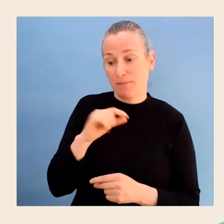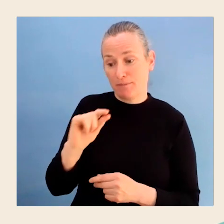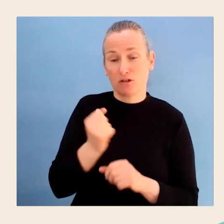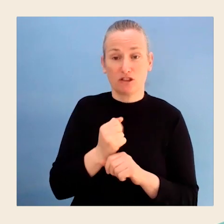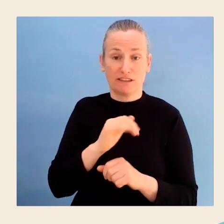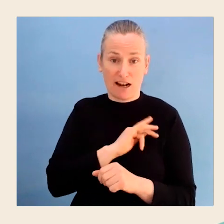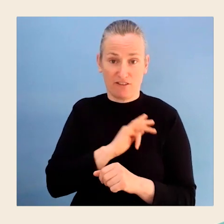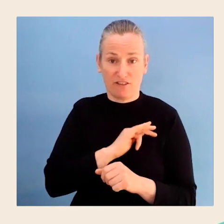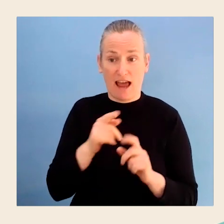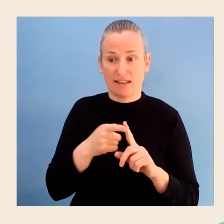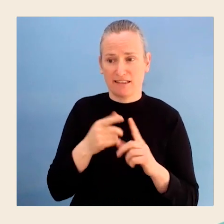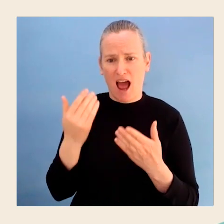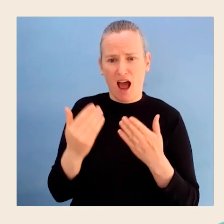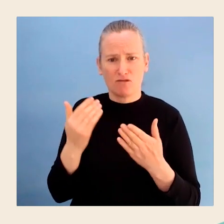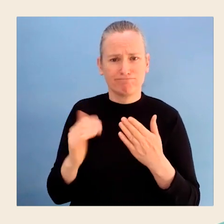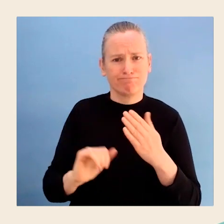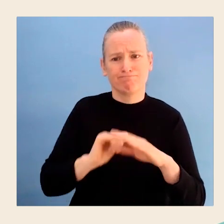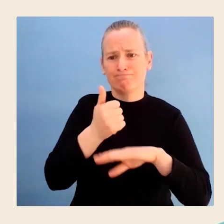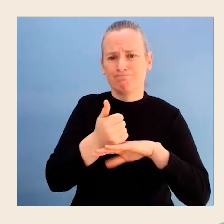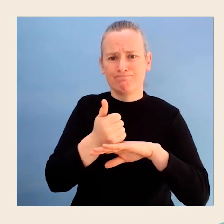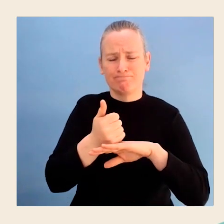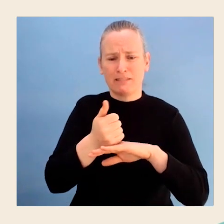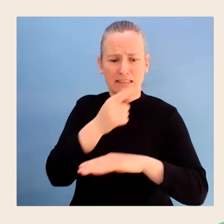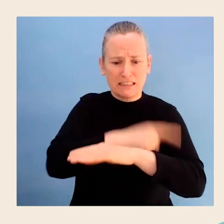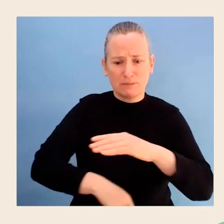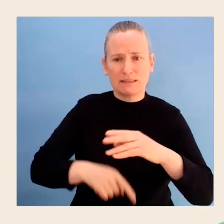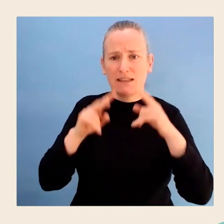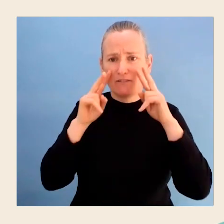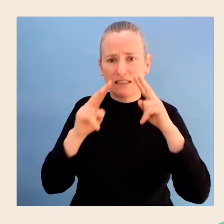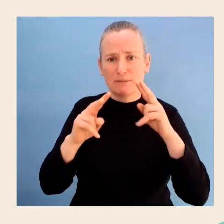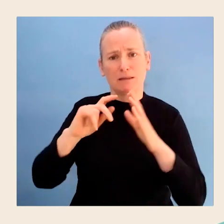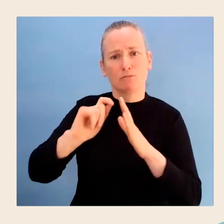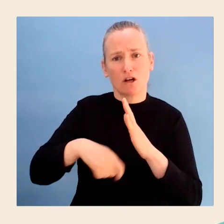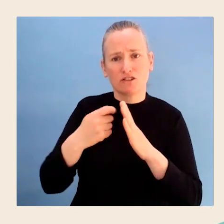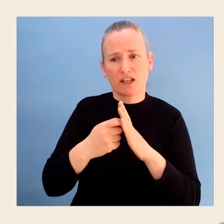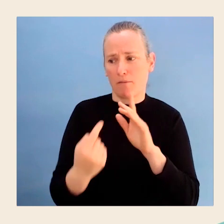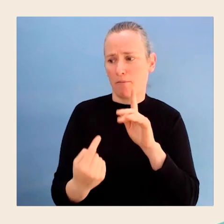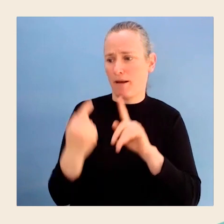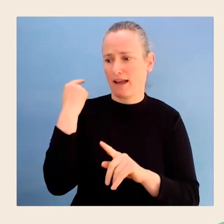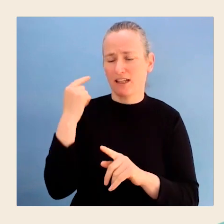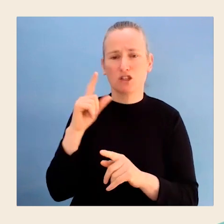and about the initial creation and development of the Disability Visibility Project back in 2014.